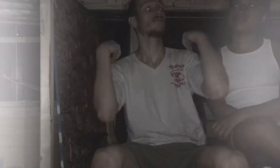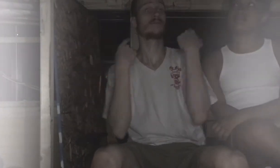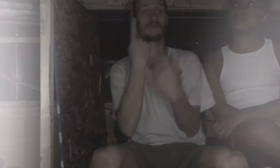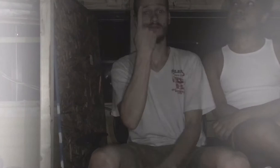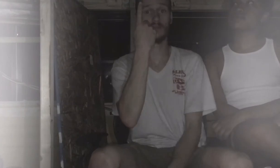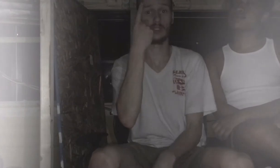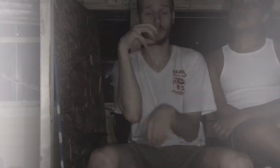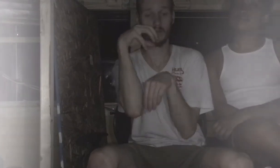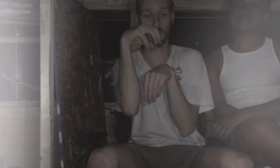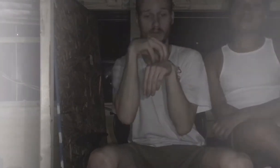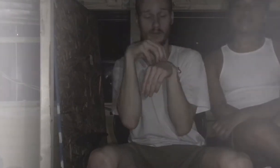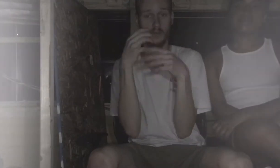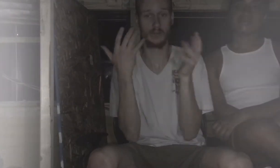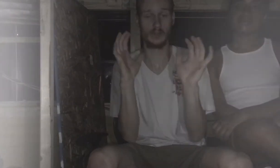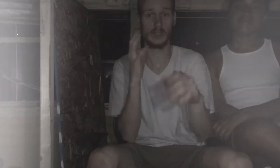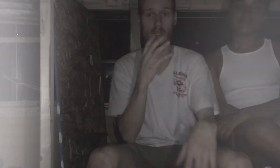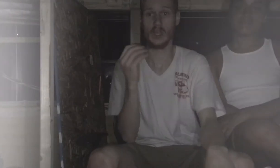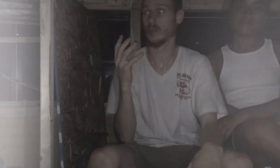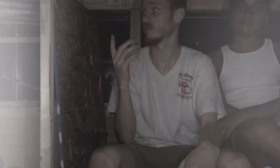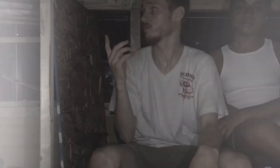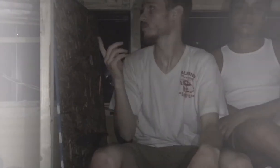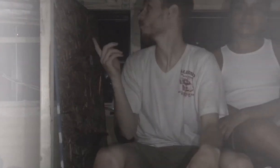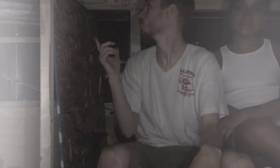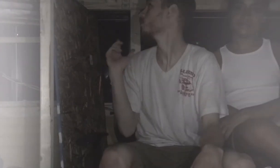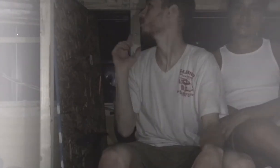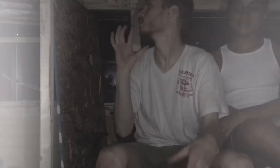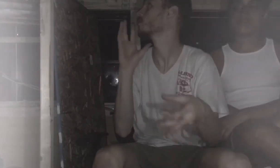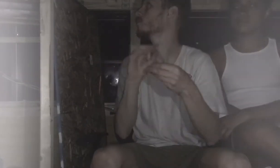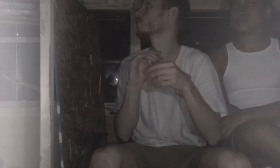only one frame set on here and um...